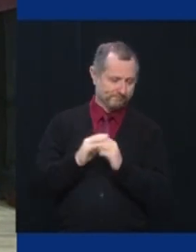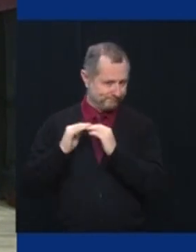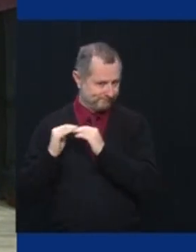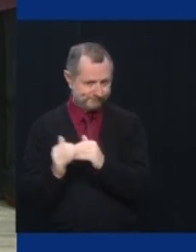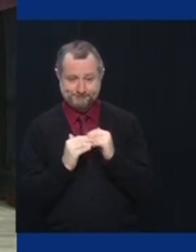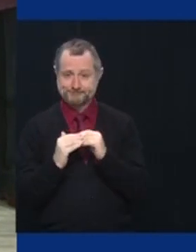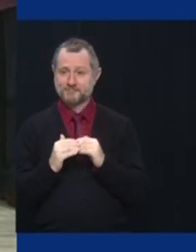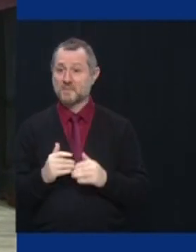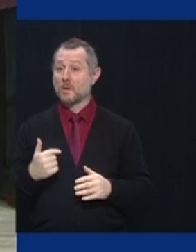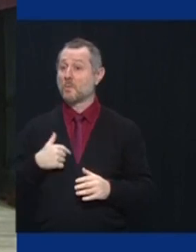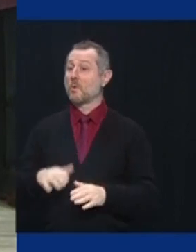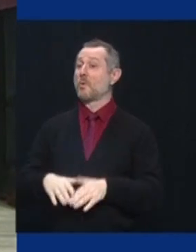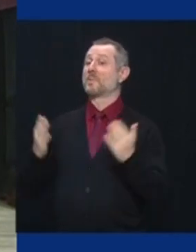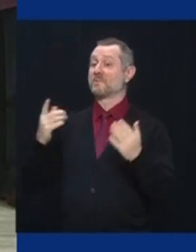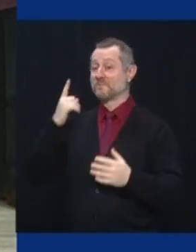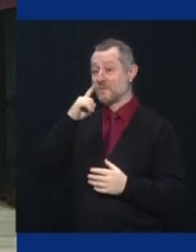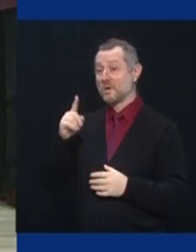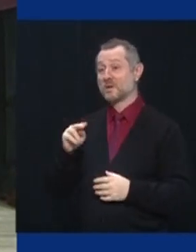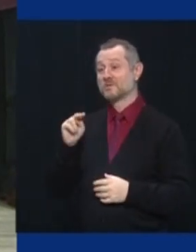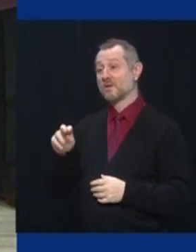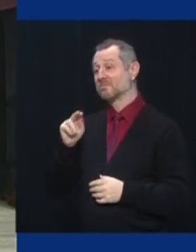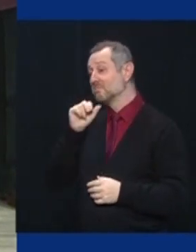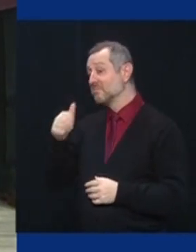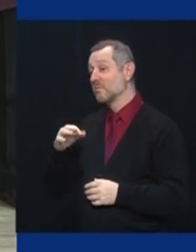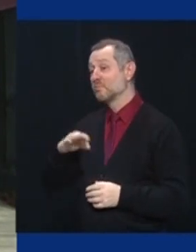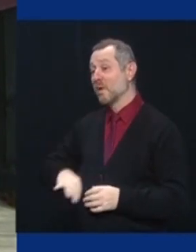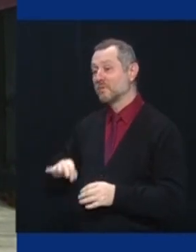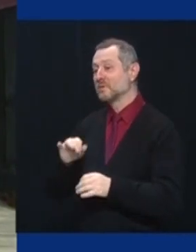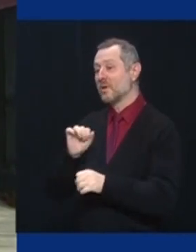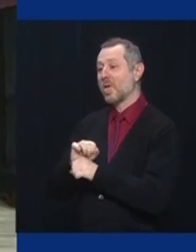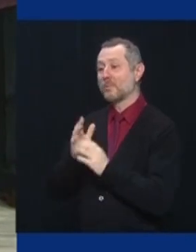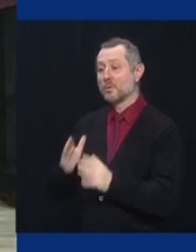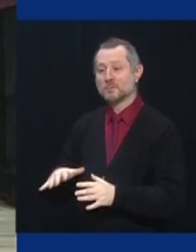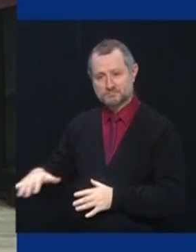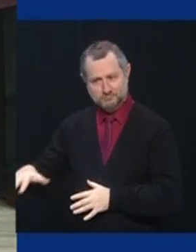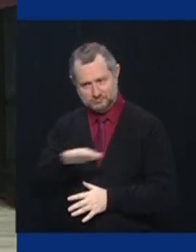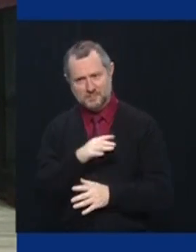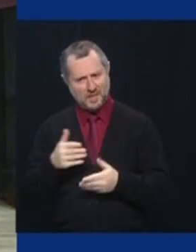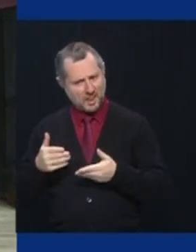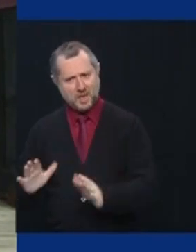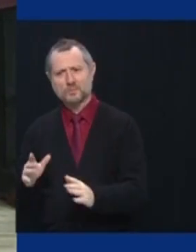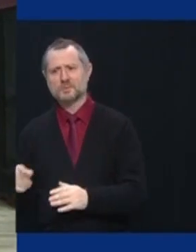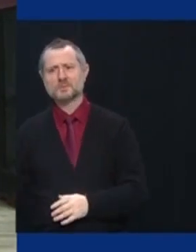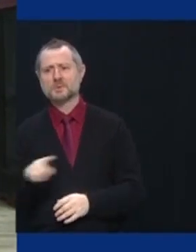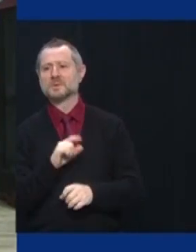TODAY HE IS ONCE AGAIN DELIVERING ON HIS MISSION.